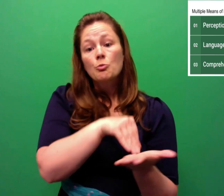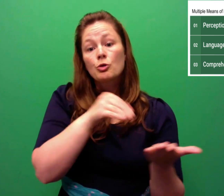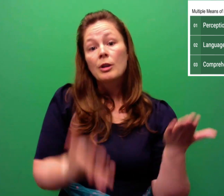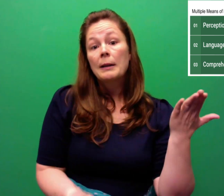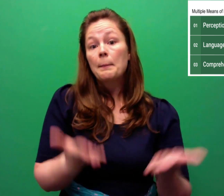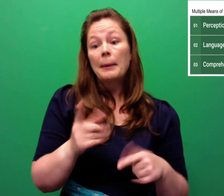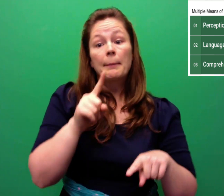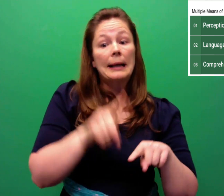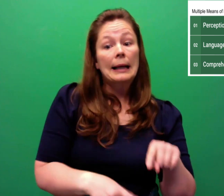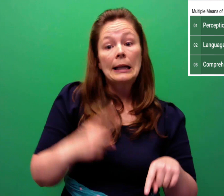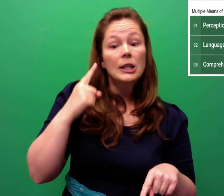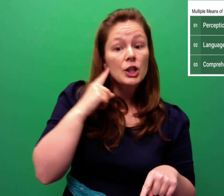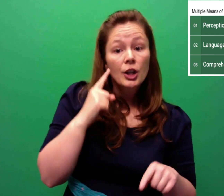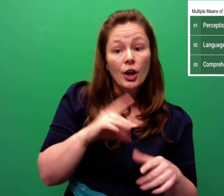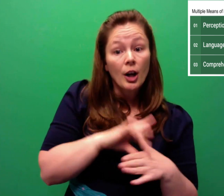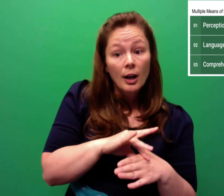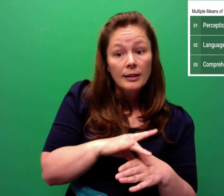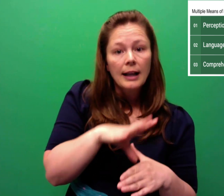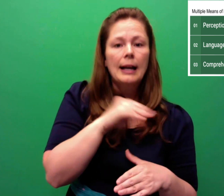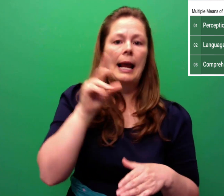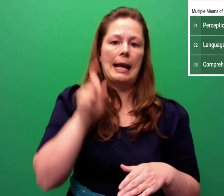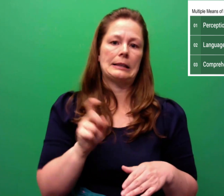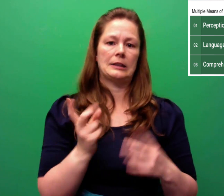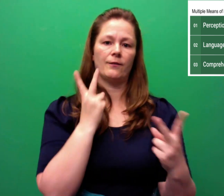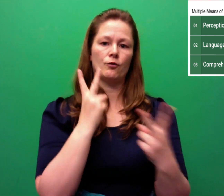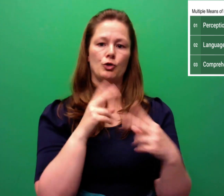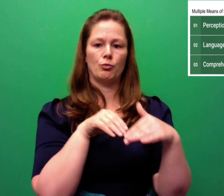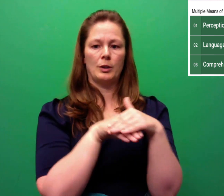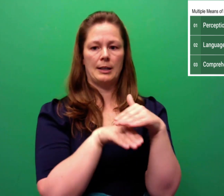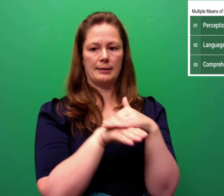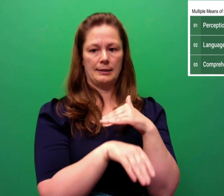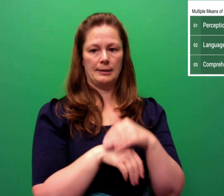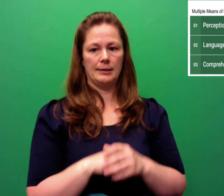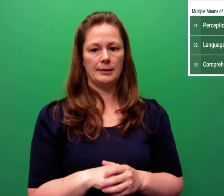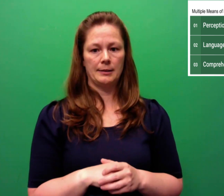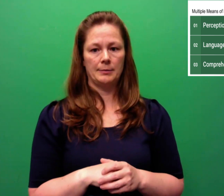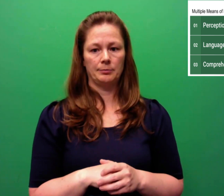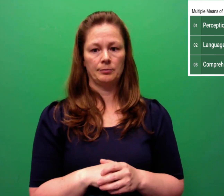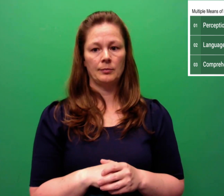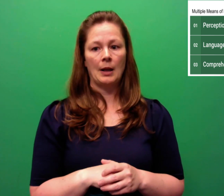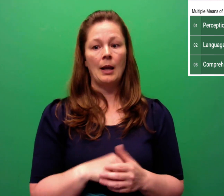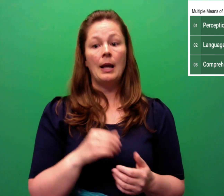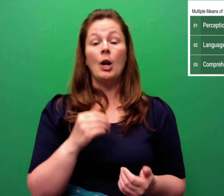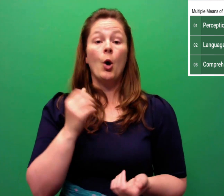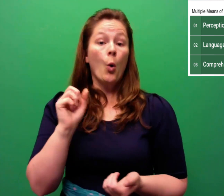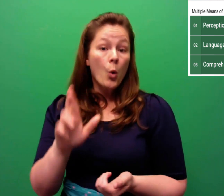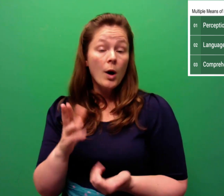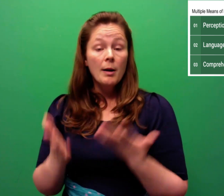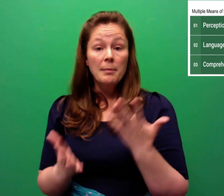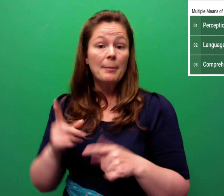example students may not be able to hear content and will need visual access or